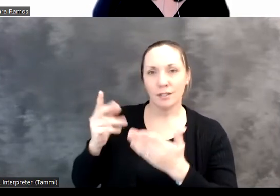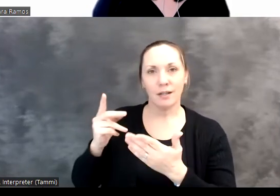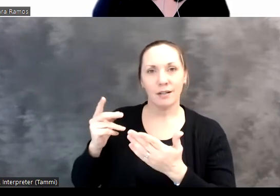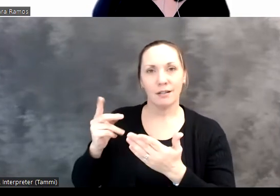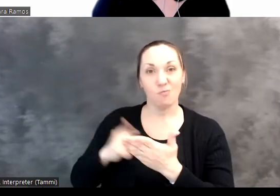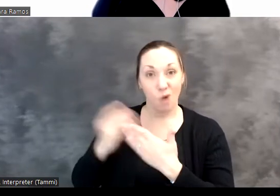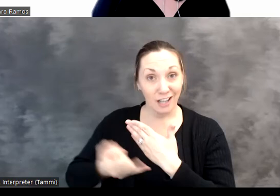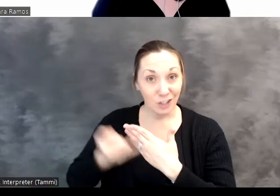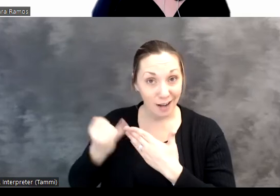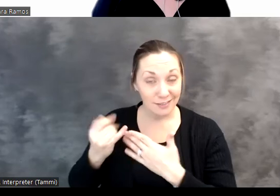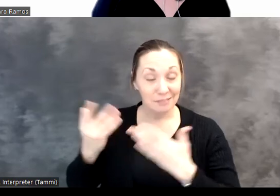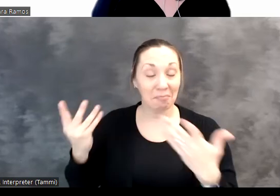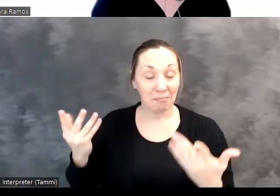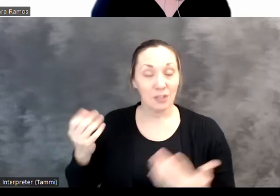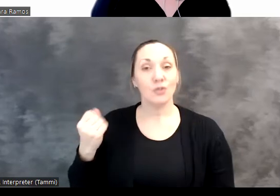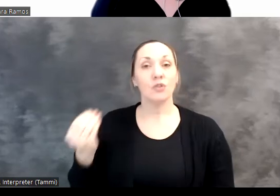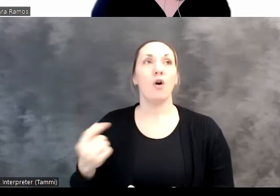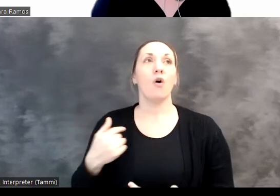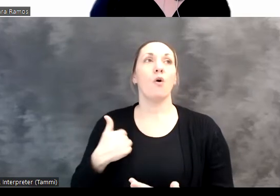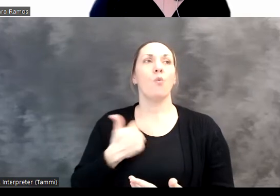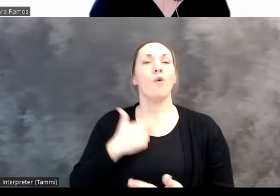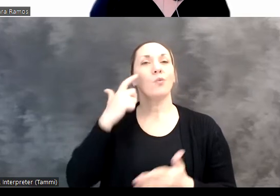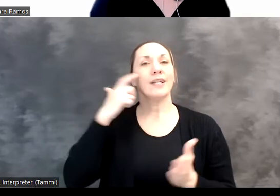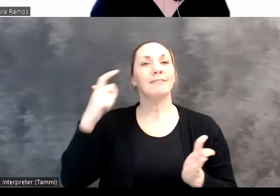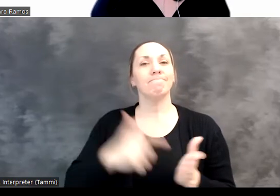device companies, who are the graduate students in the laboratories that are